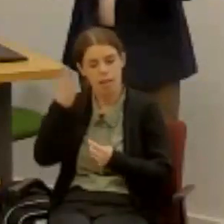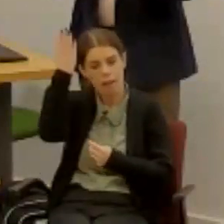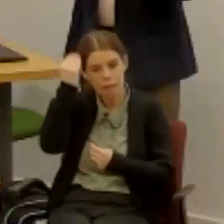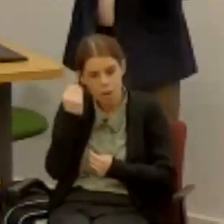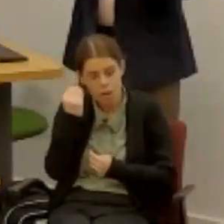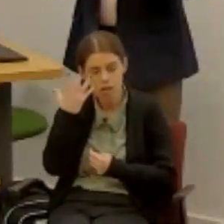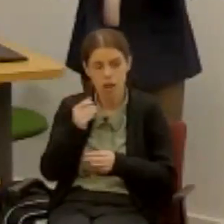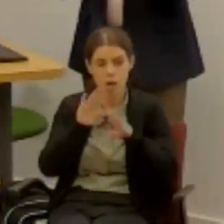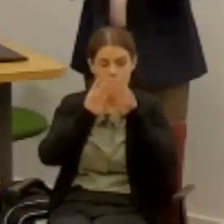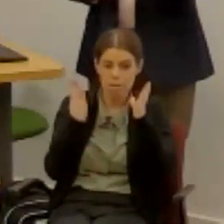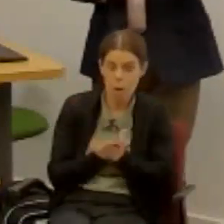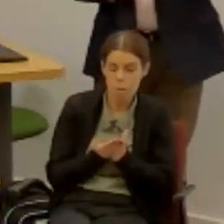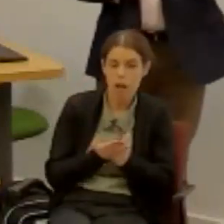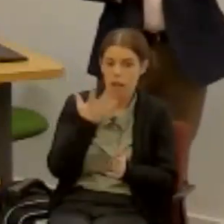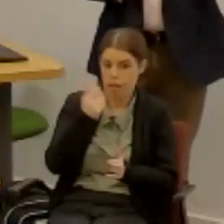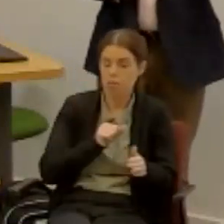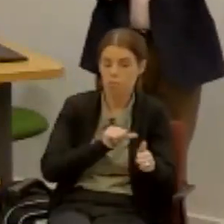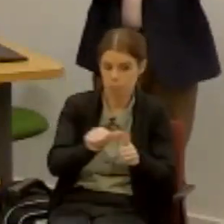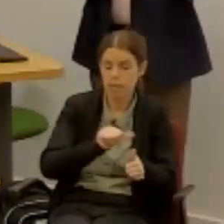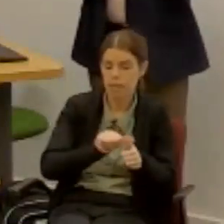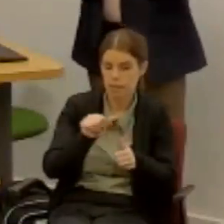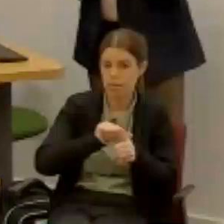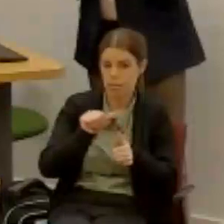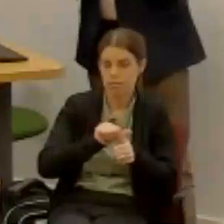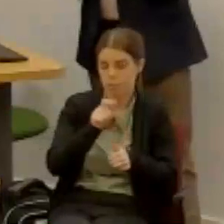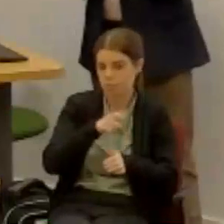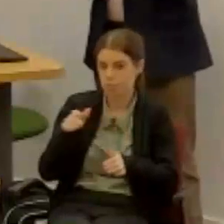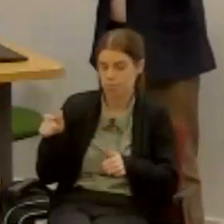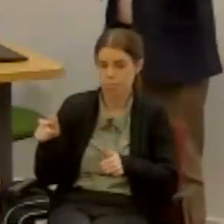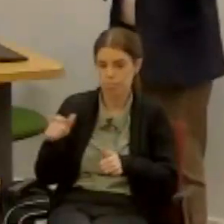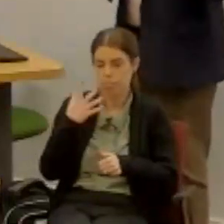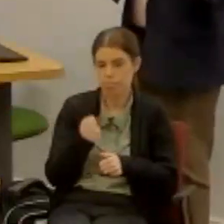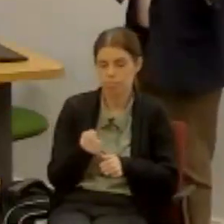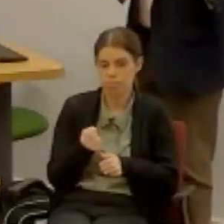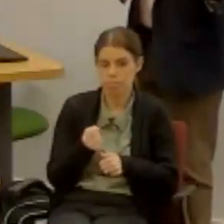that our football is by and large are doing better. So yeah, levels of overweight.